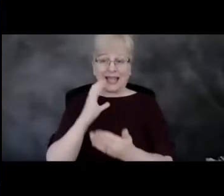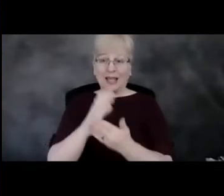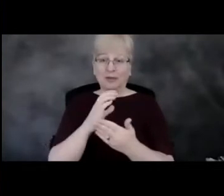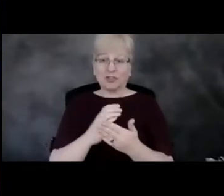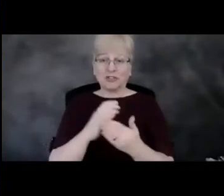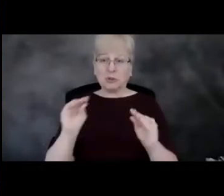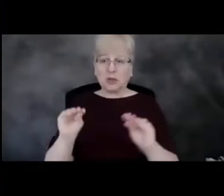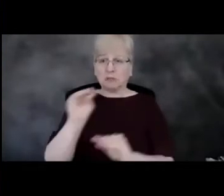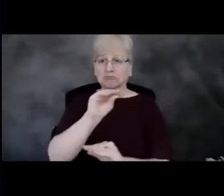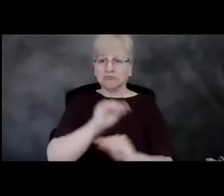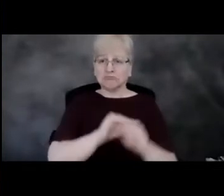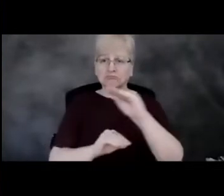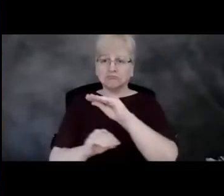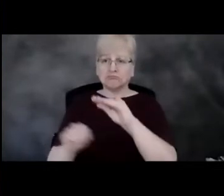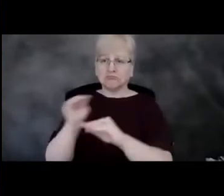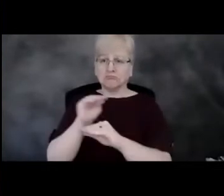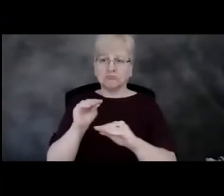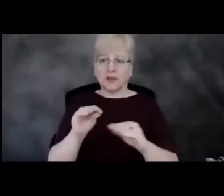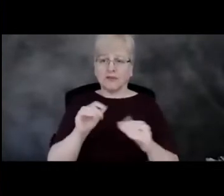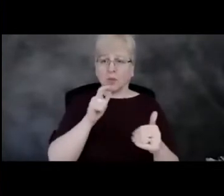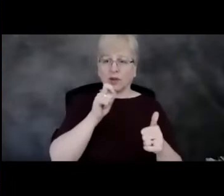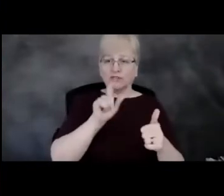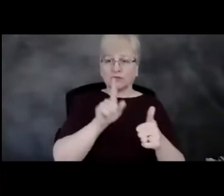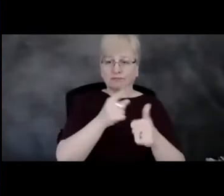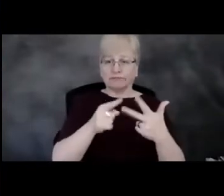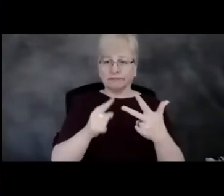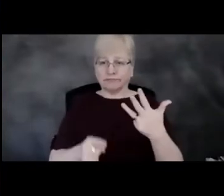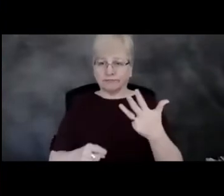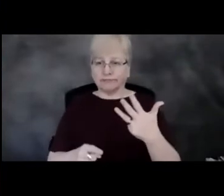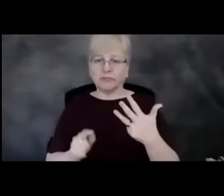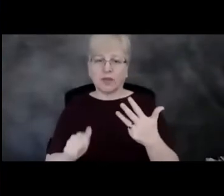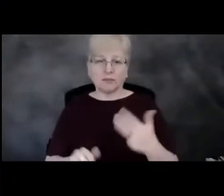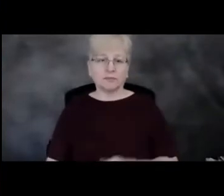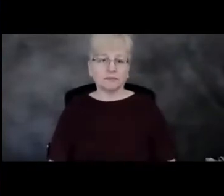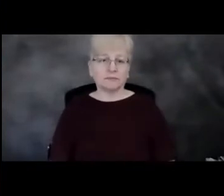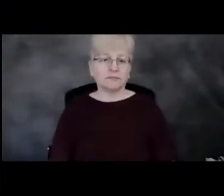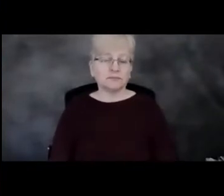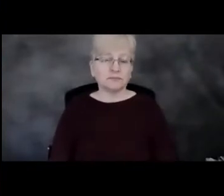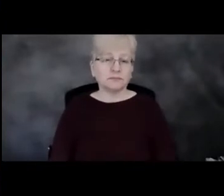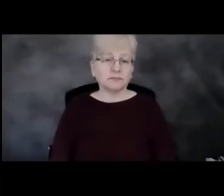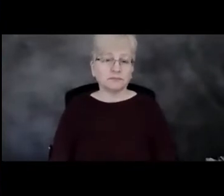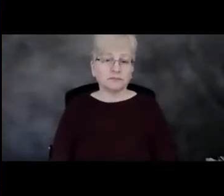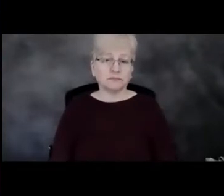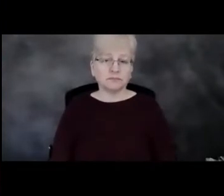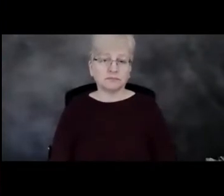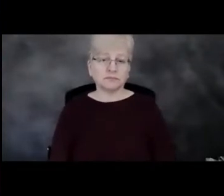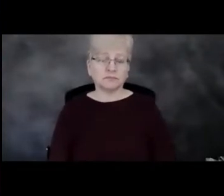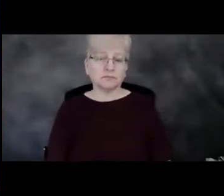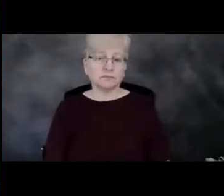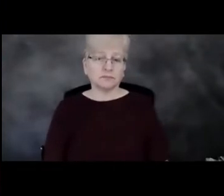the order. 16:57:32 And you have a slideshow. What's